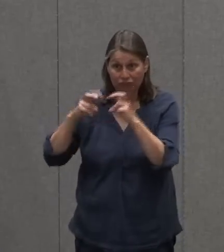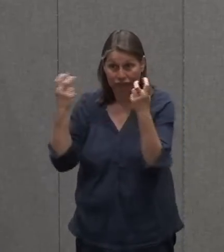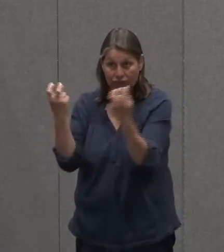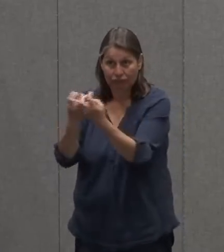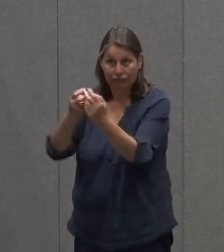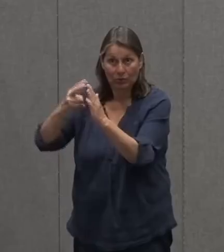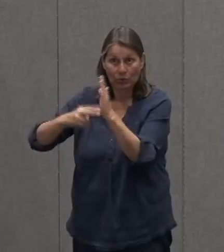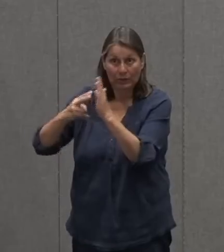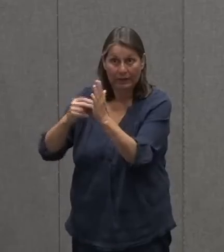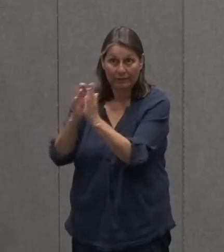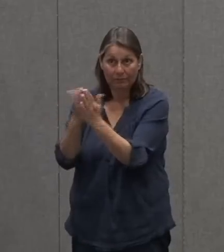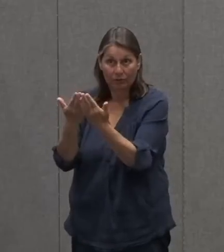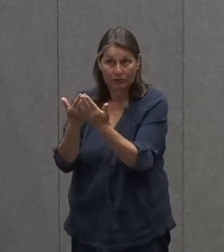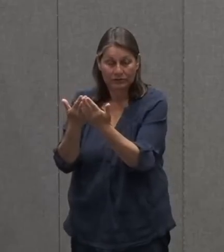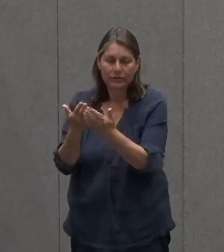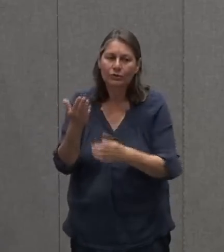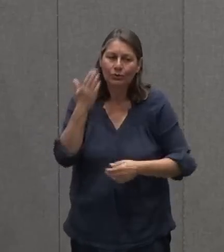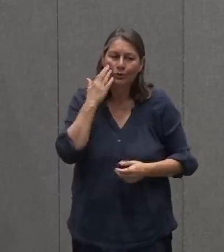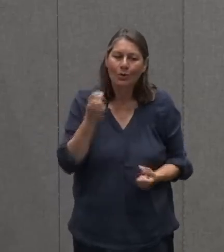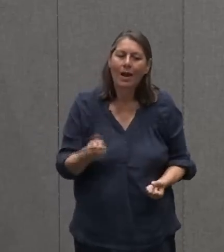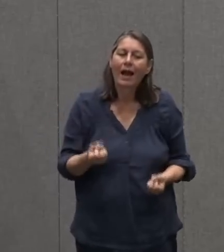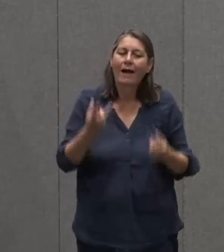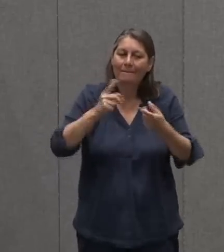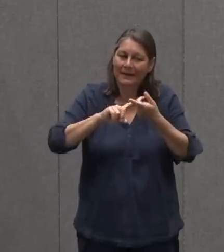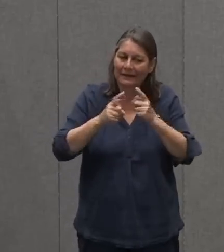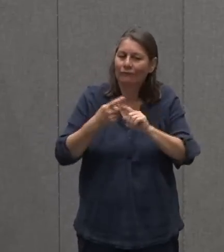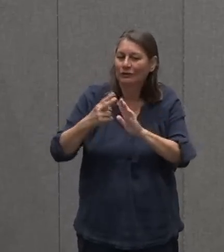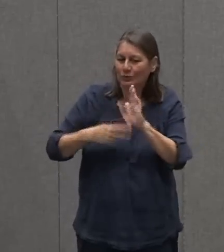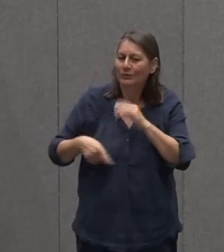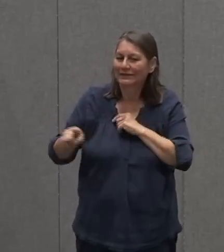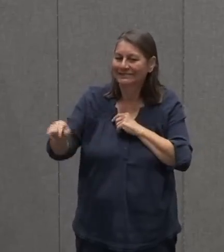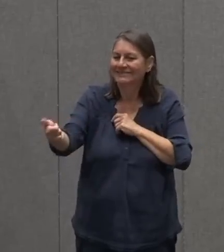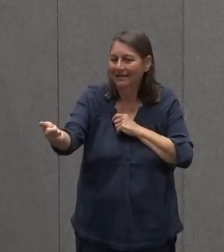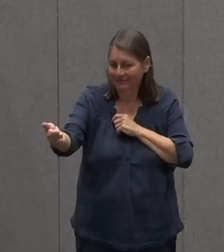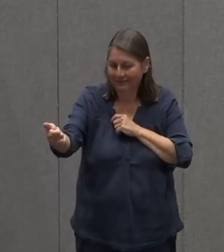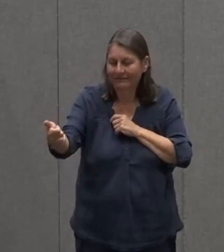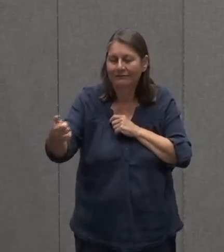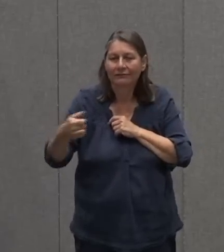Do we now know how many friends were reading books? Yeah, there were 10 friends reading books.